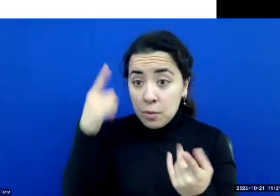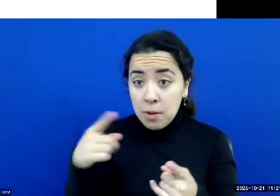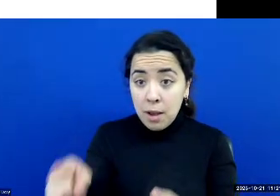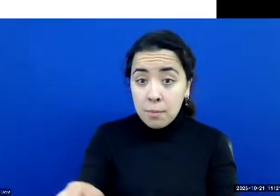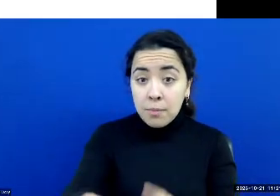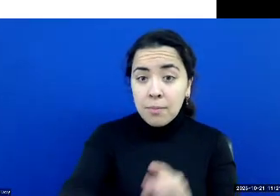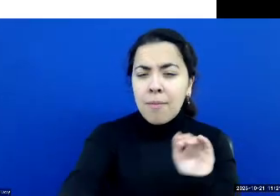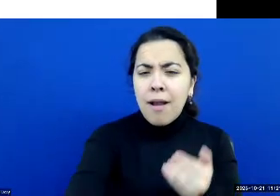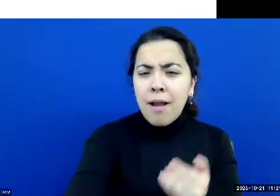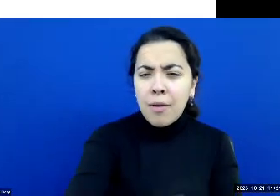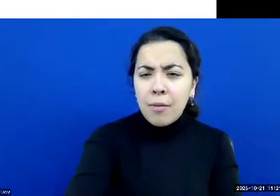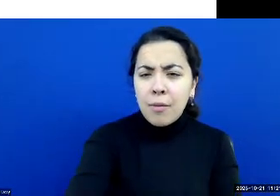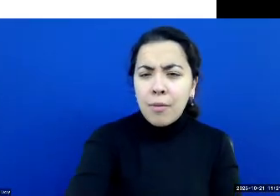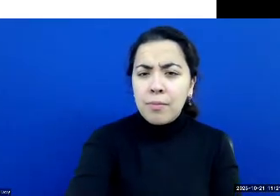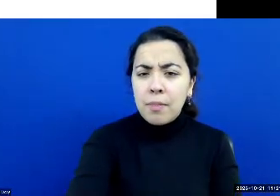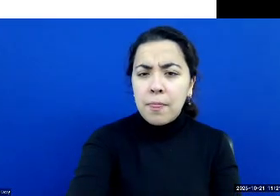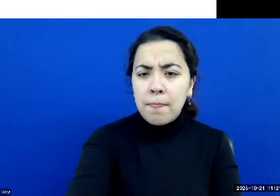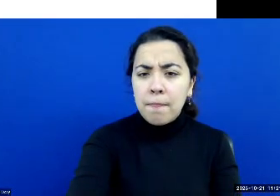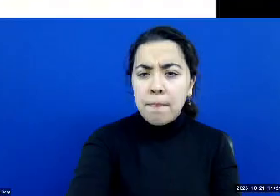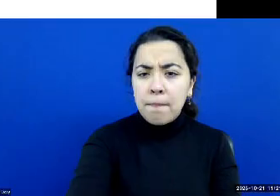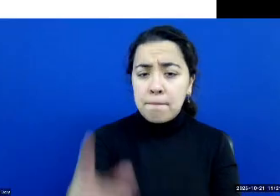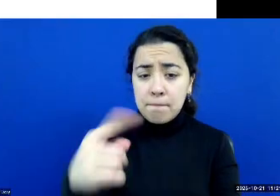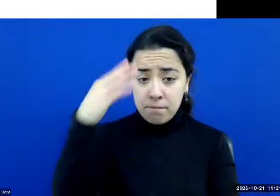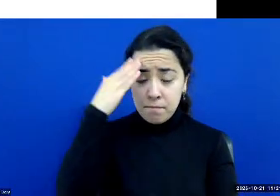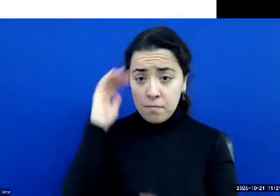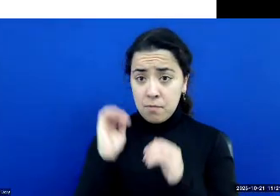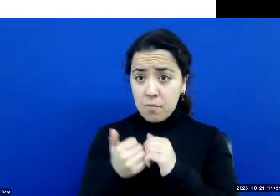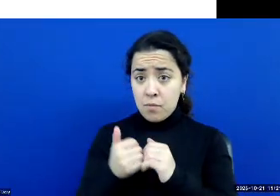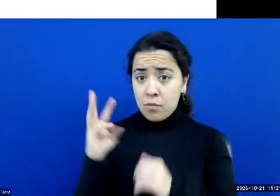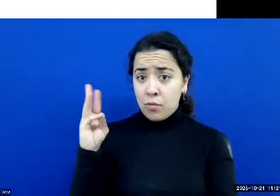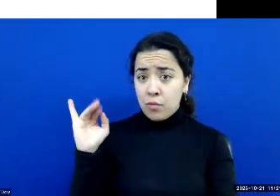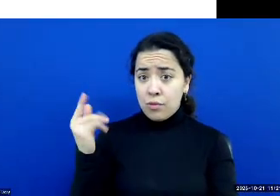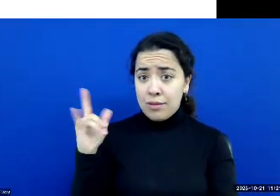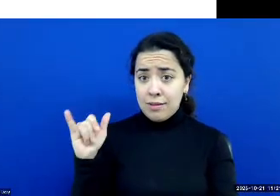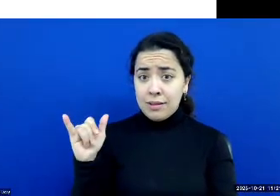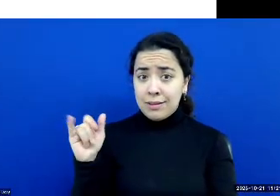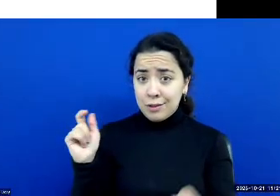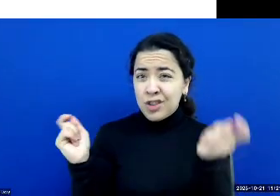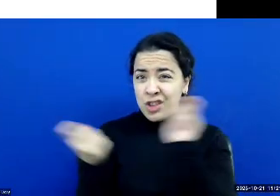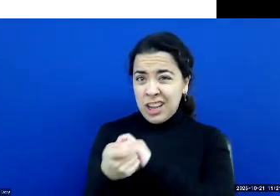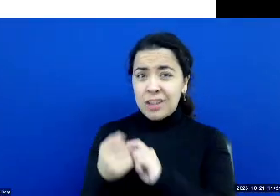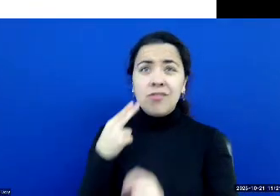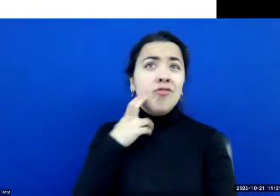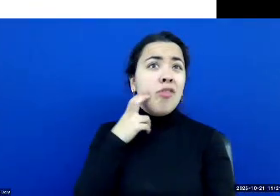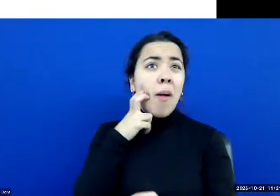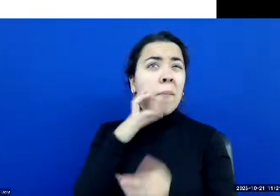Kathleen DeForest: Does anyone want to guess how, or does anyone know how Wrigley's changed the game?